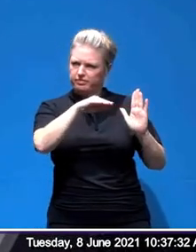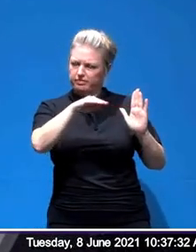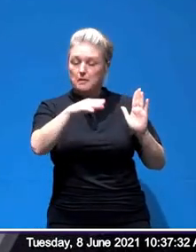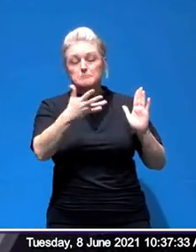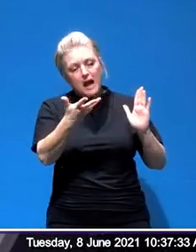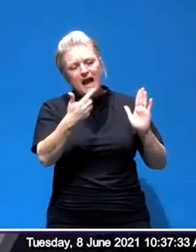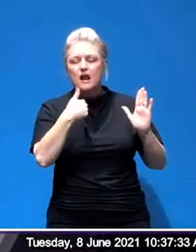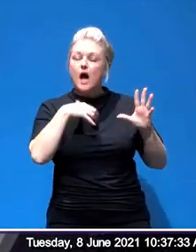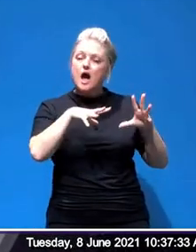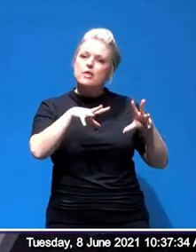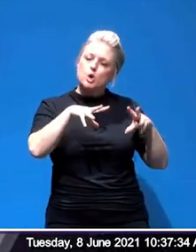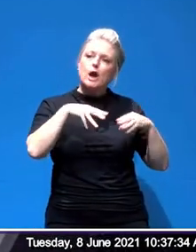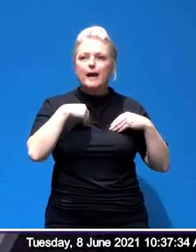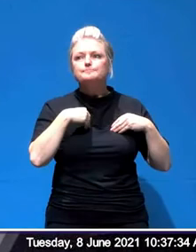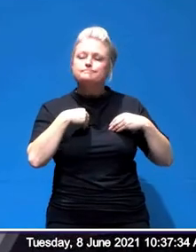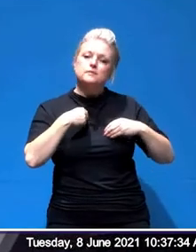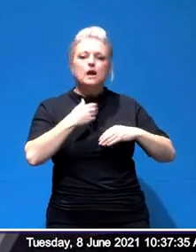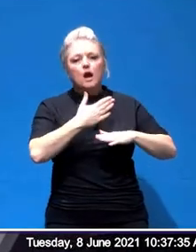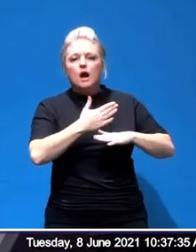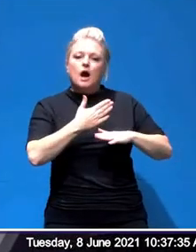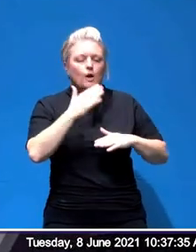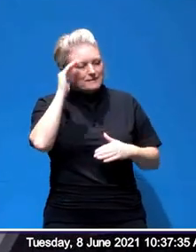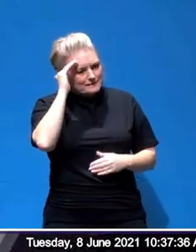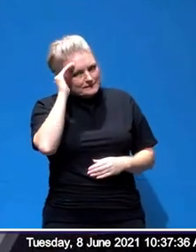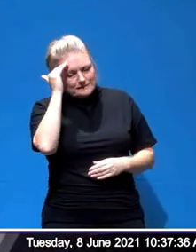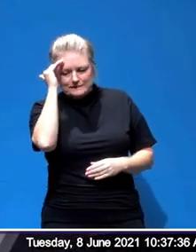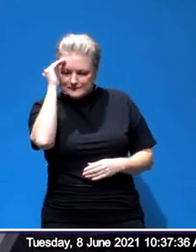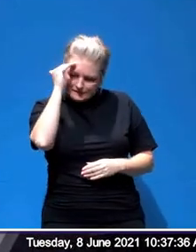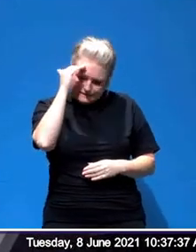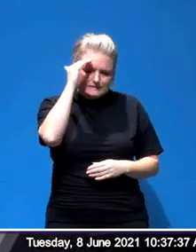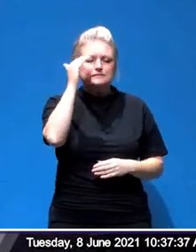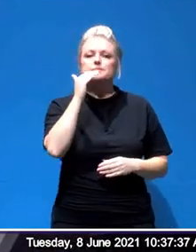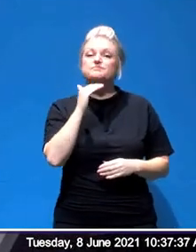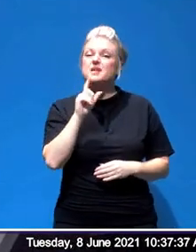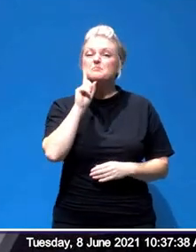My view changed following some unexplained bruising in October 2018